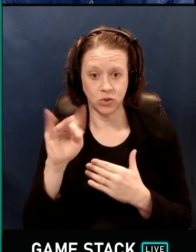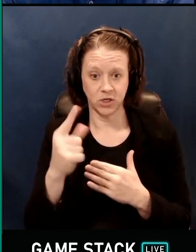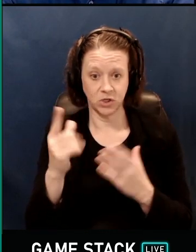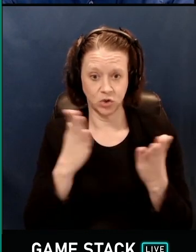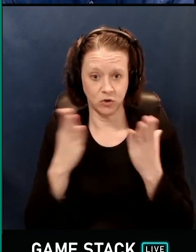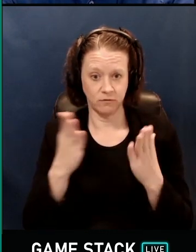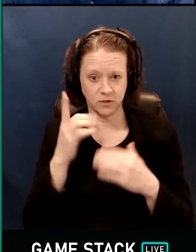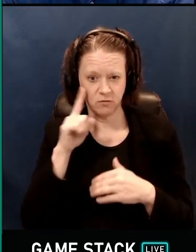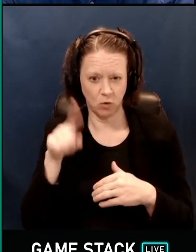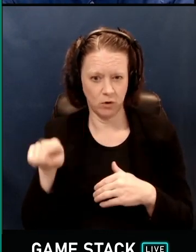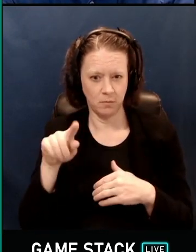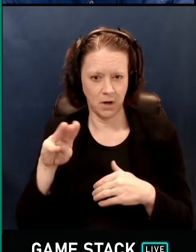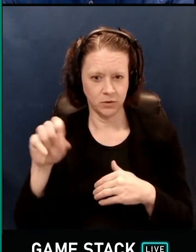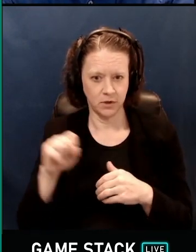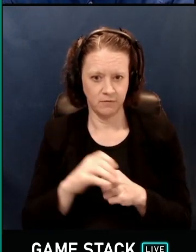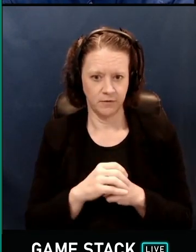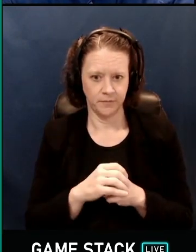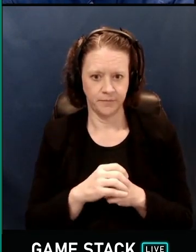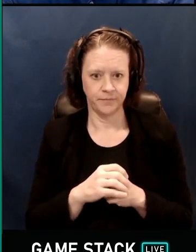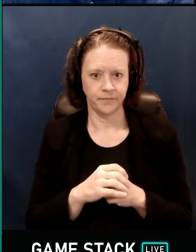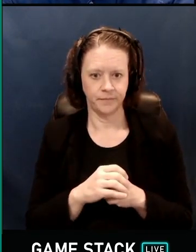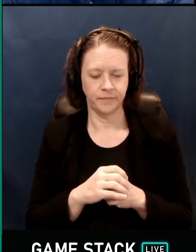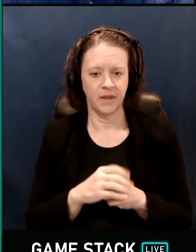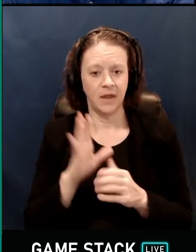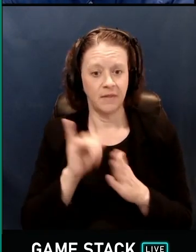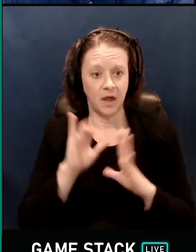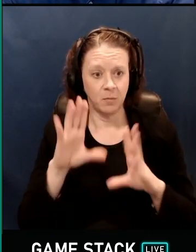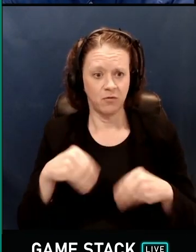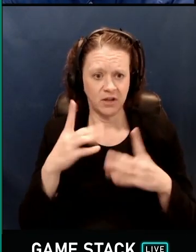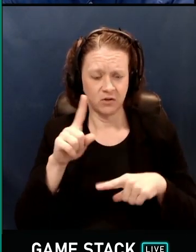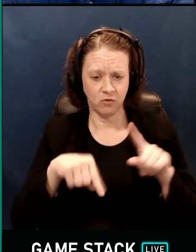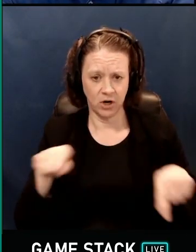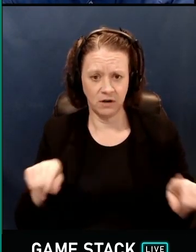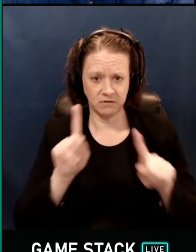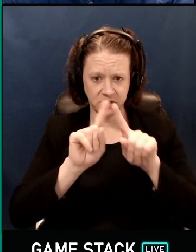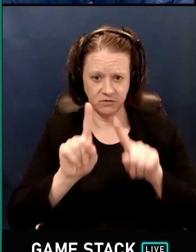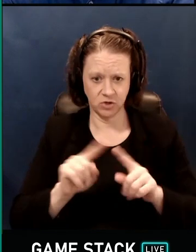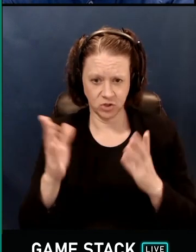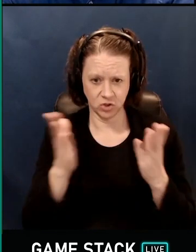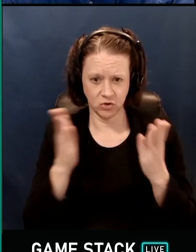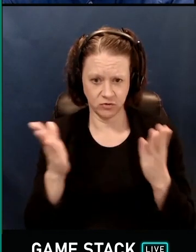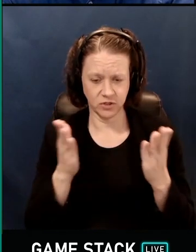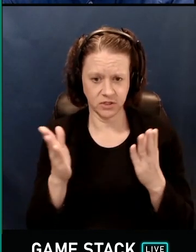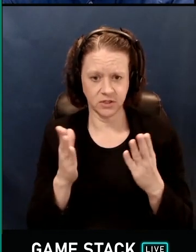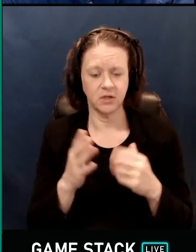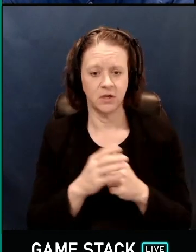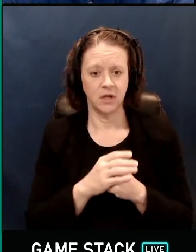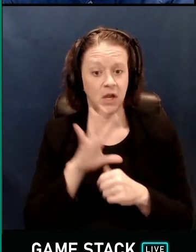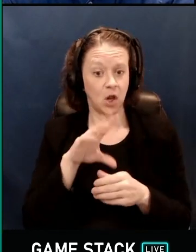It provides a variety of services, including Boards,